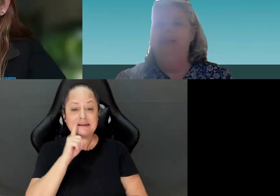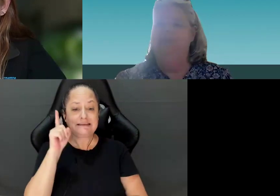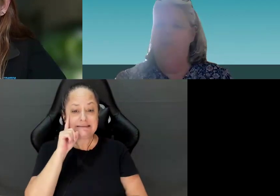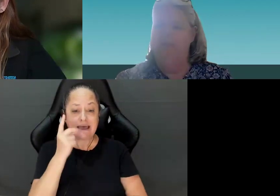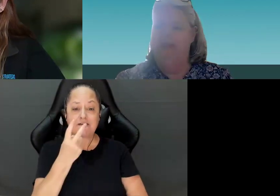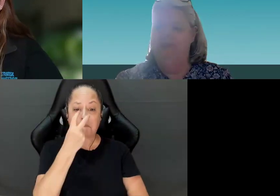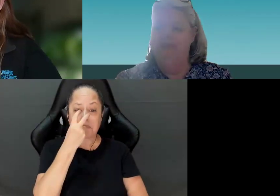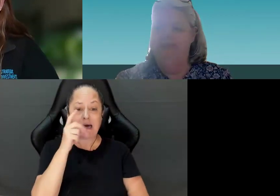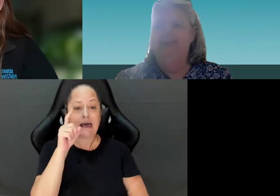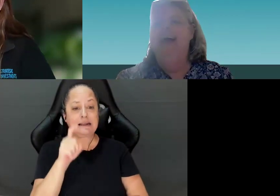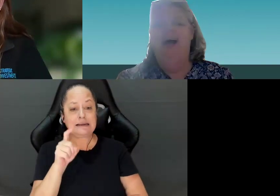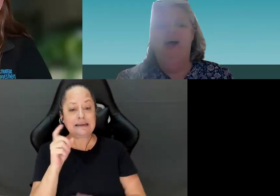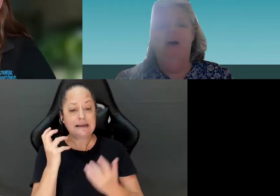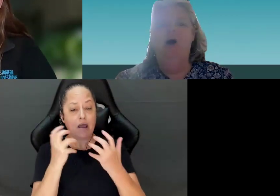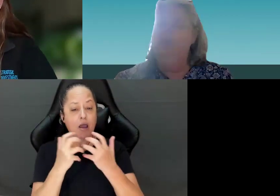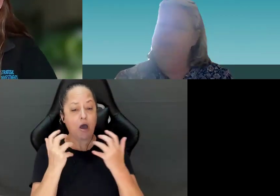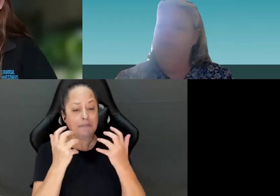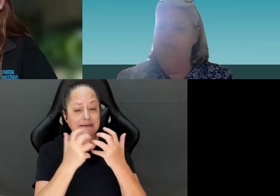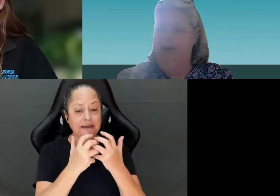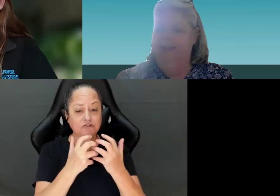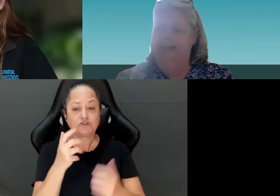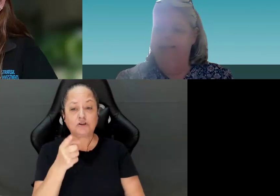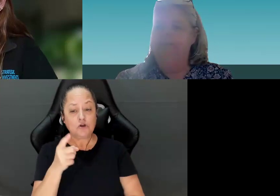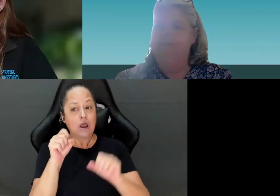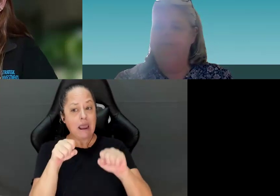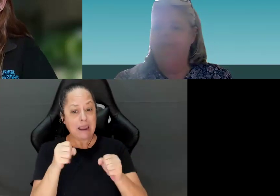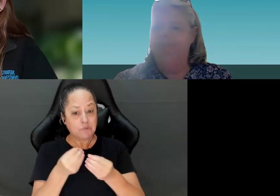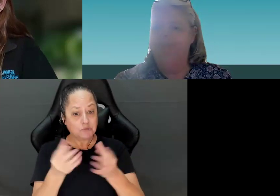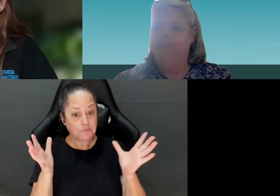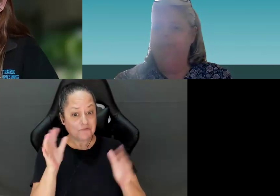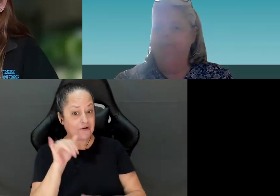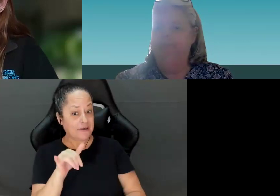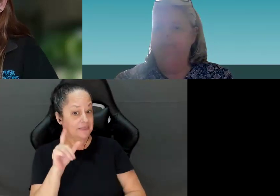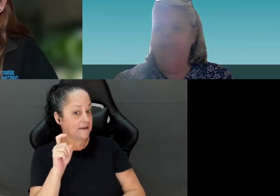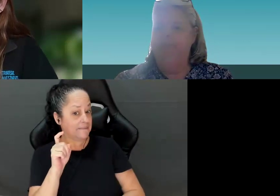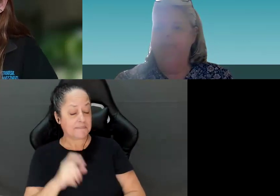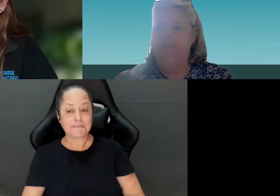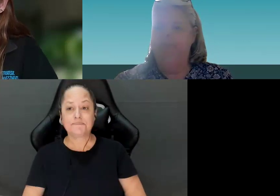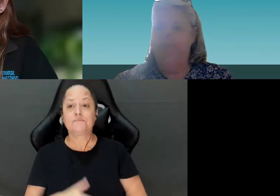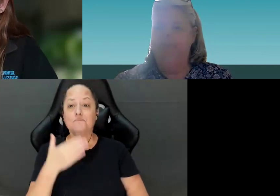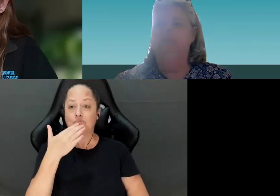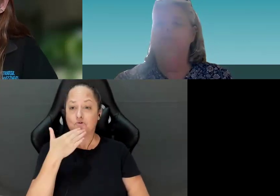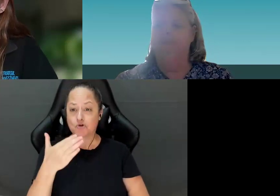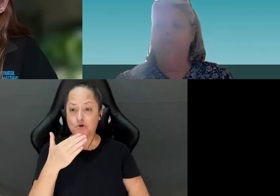and needs accommodations, are you able to provide that? It is a good question.